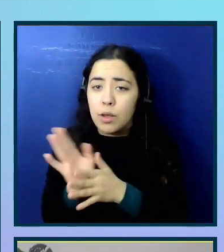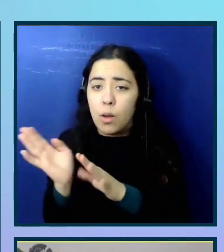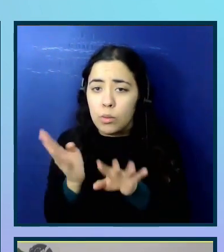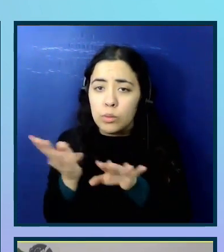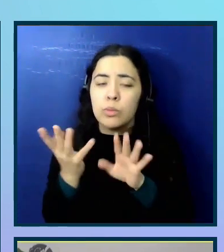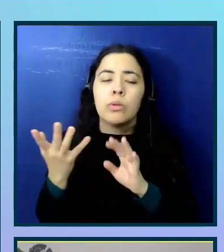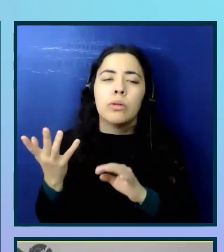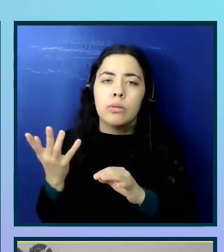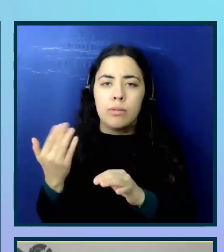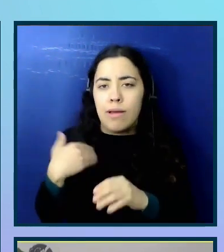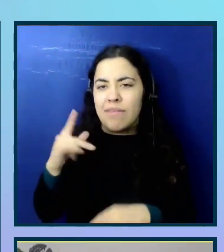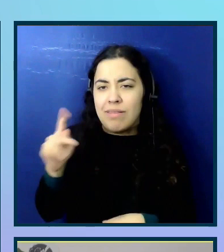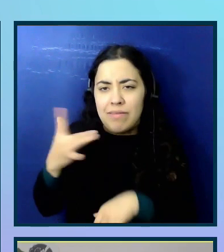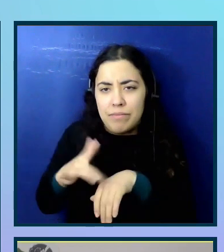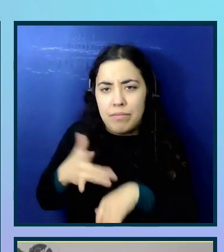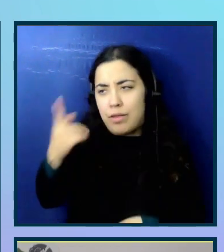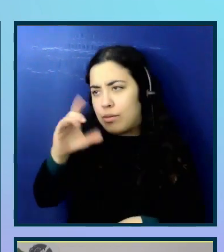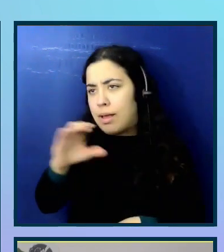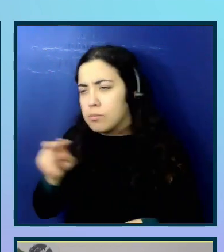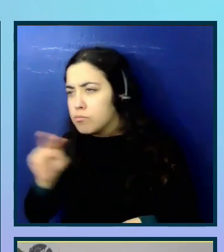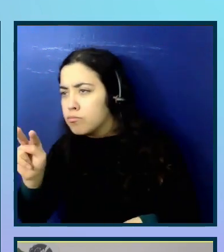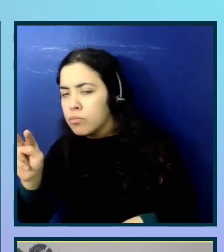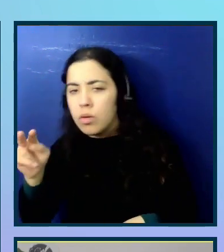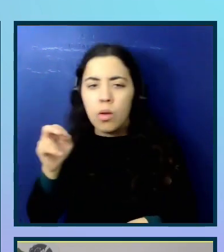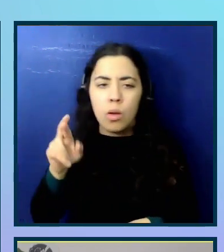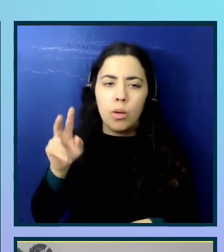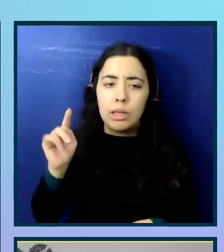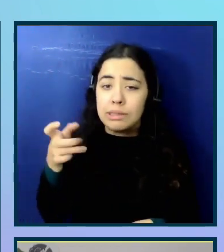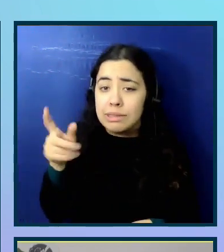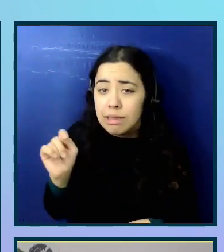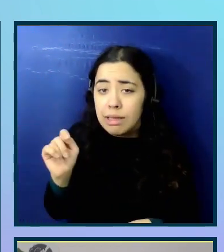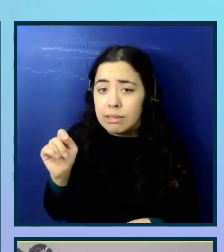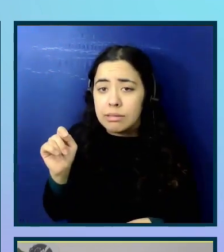If you're doing podcast, you can provide the link to the text version of your podcast.